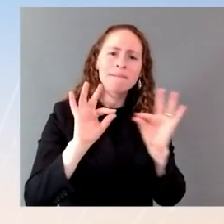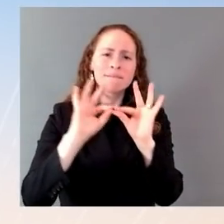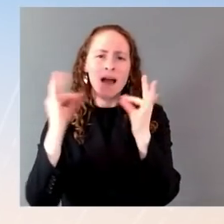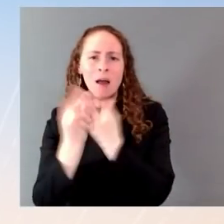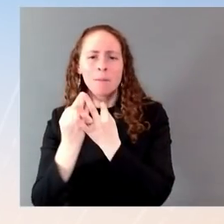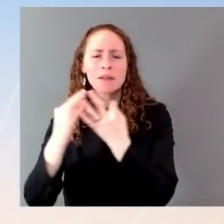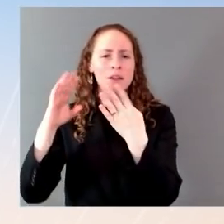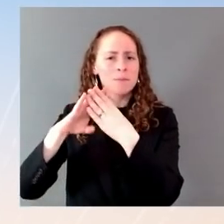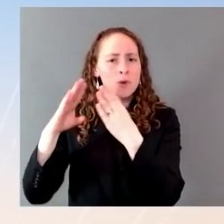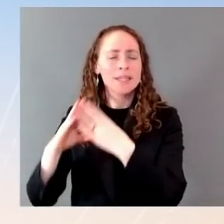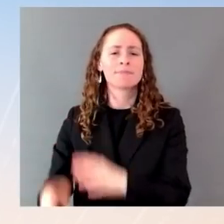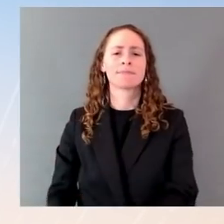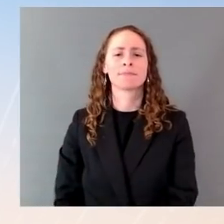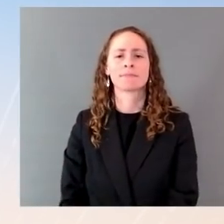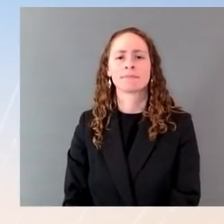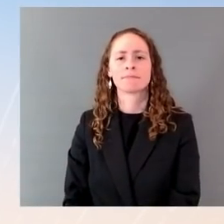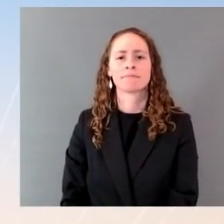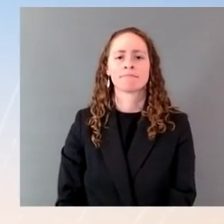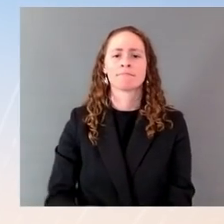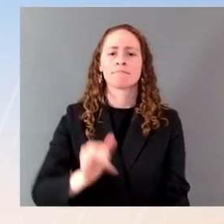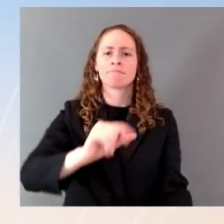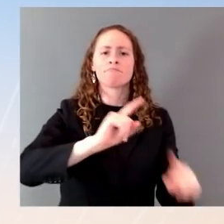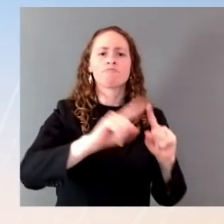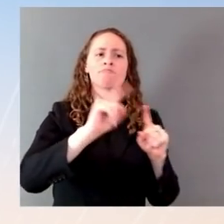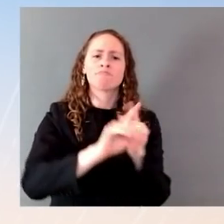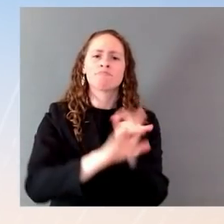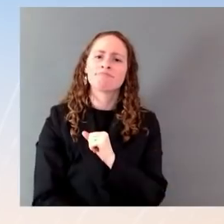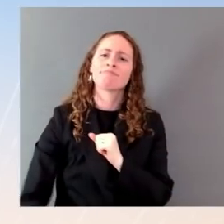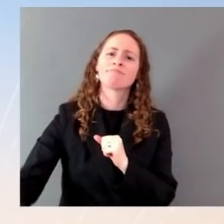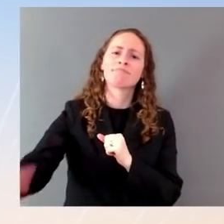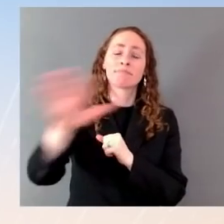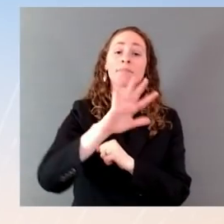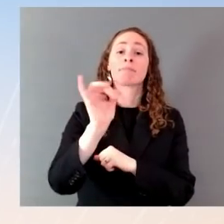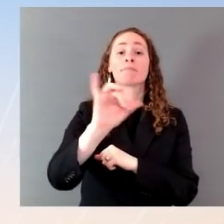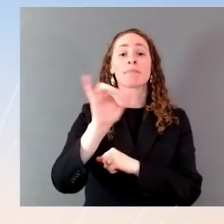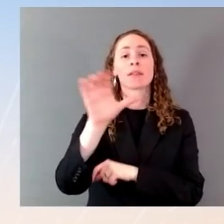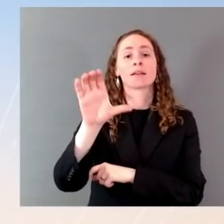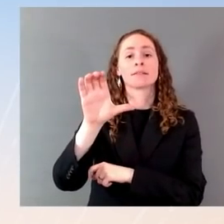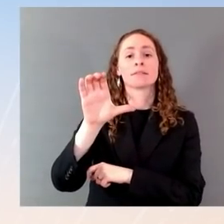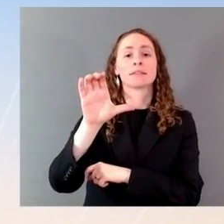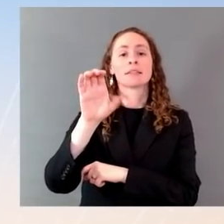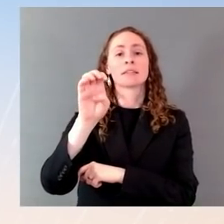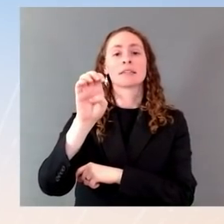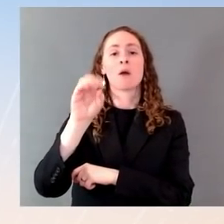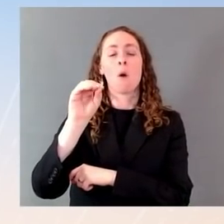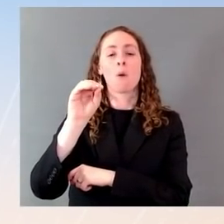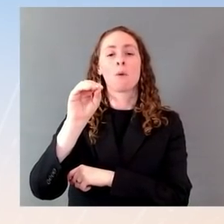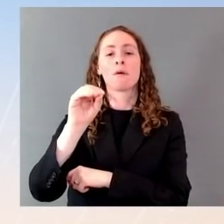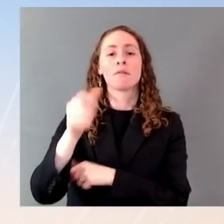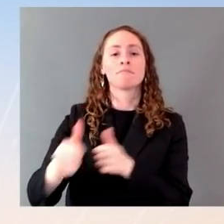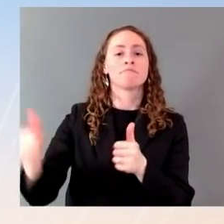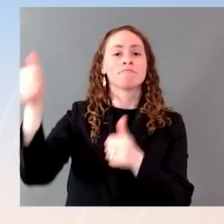And the CEO of Lockheed said last week that they're at -- they are at over 95 percent on track to be compliant